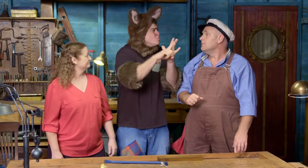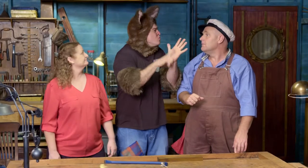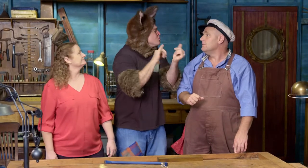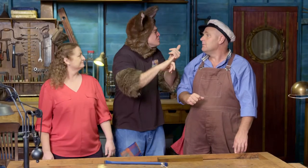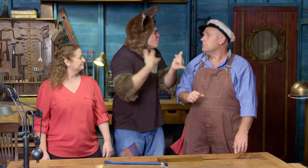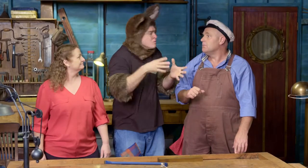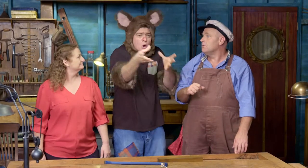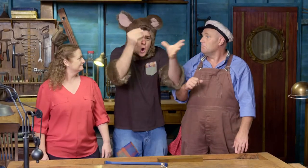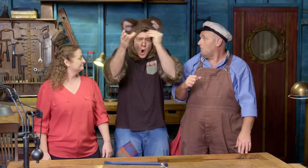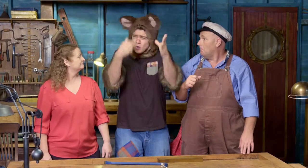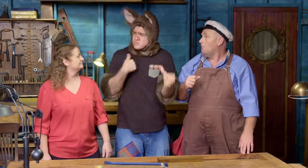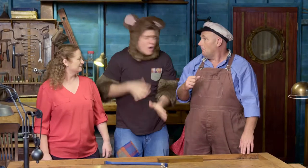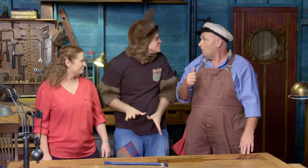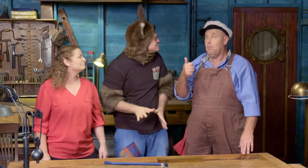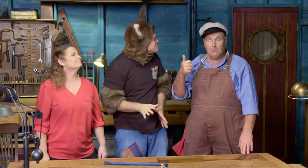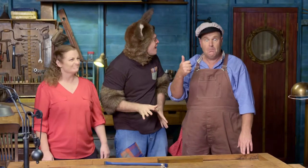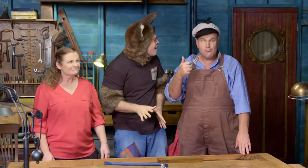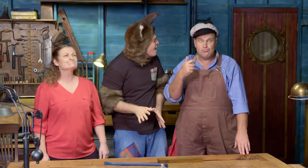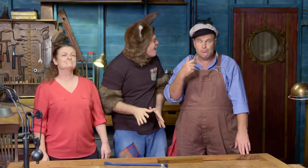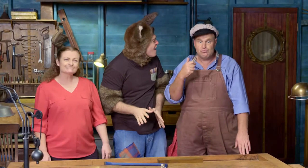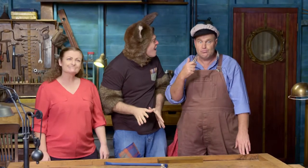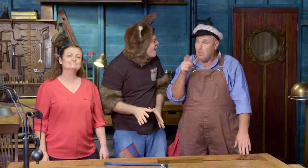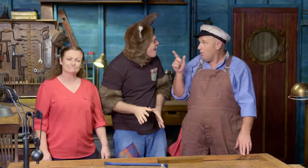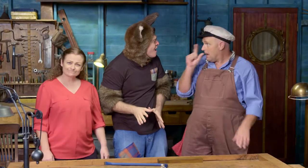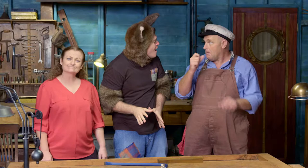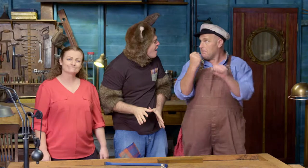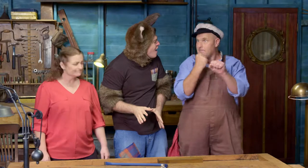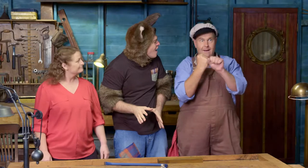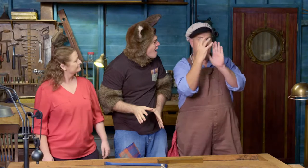I'd love to learn more about different types of tools. Yes.